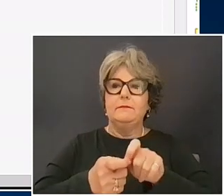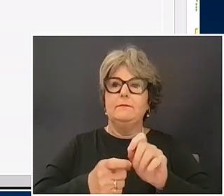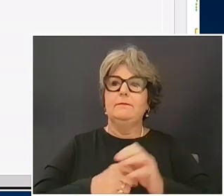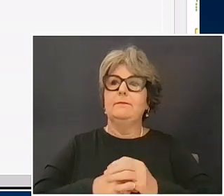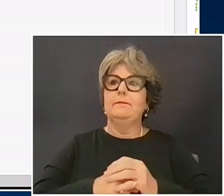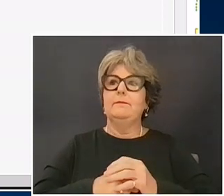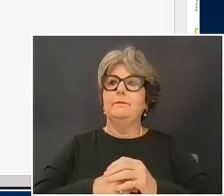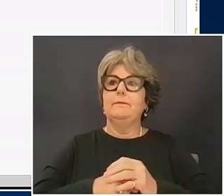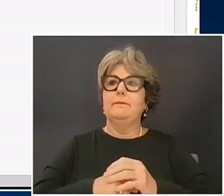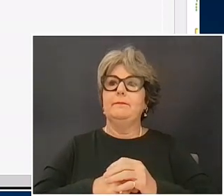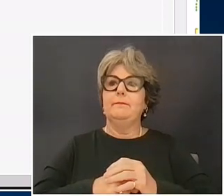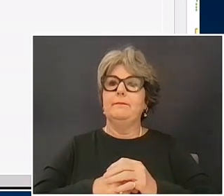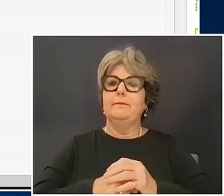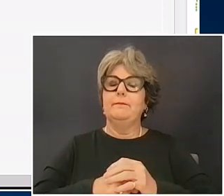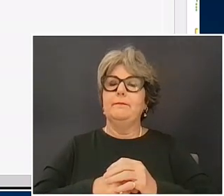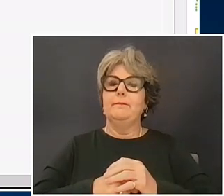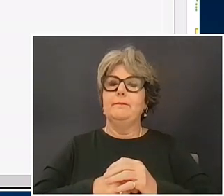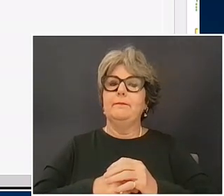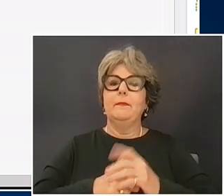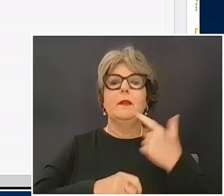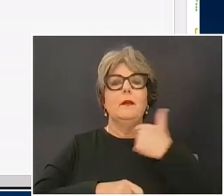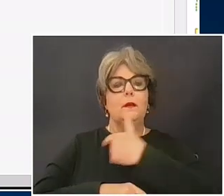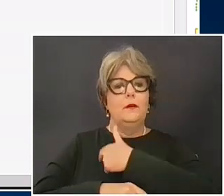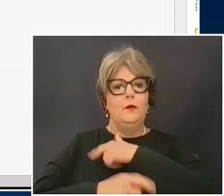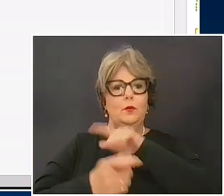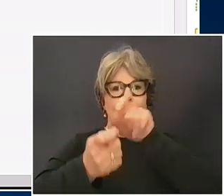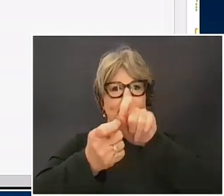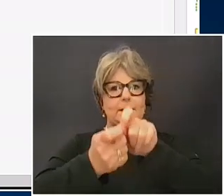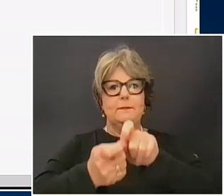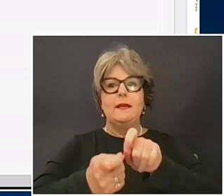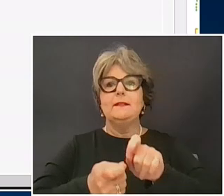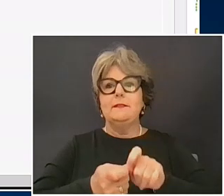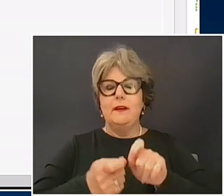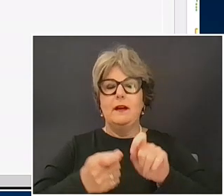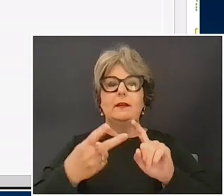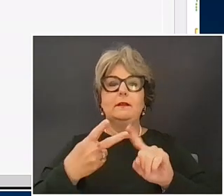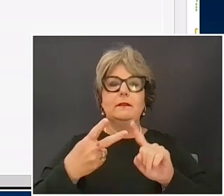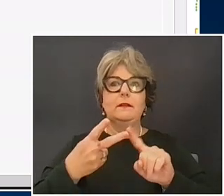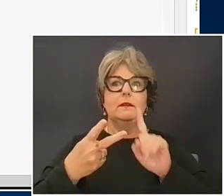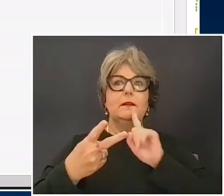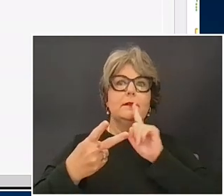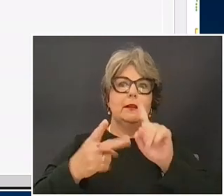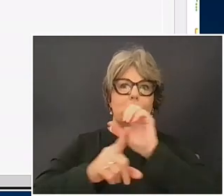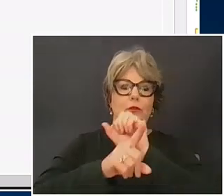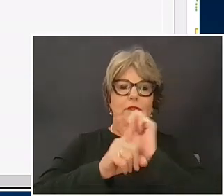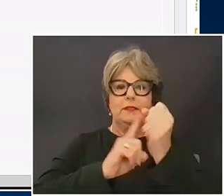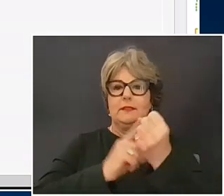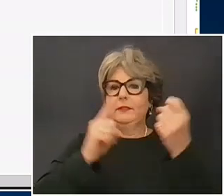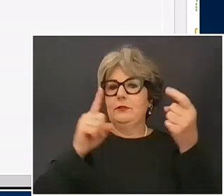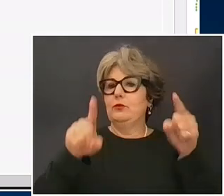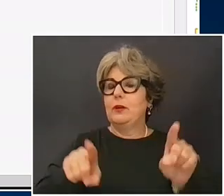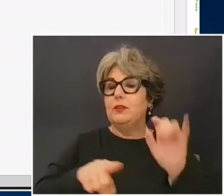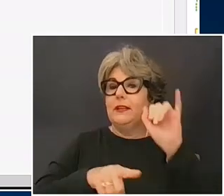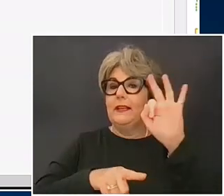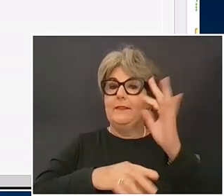And in guidance, we specified that there were cases where if an institution was